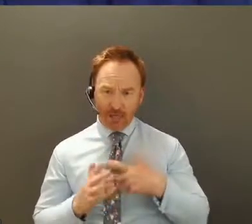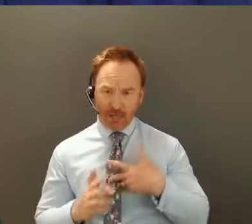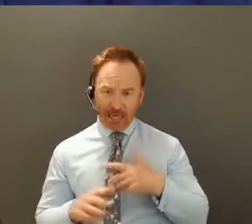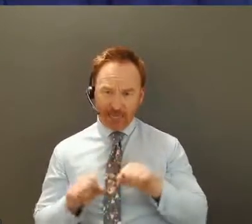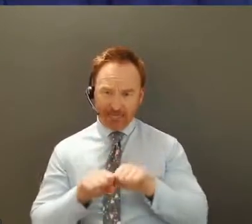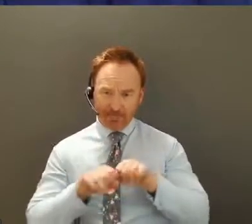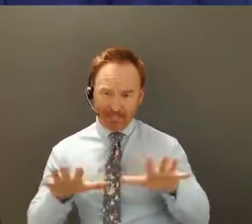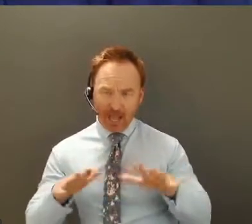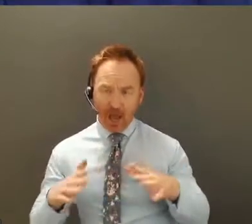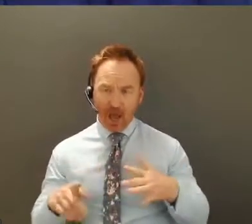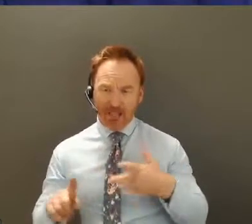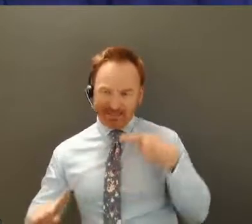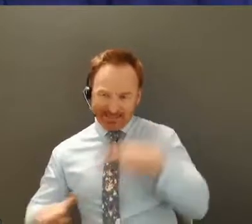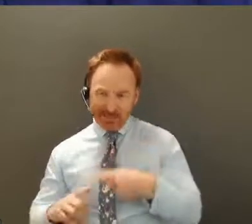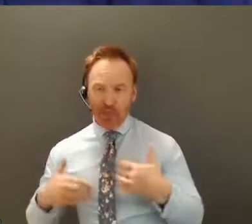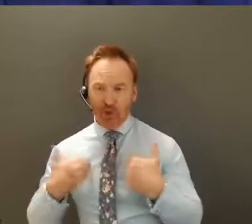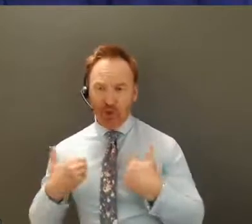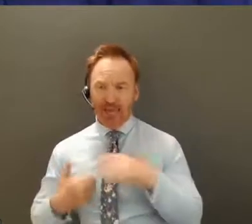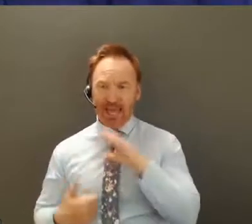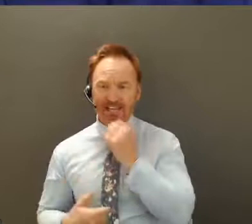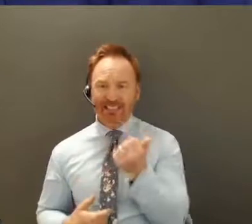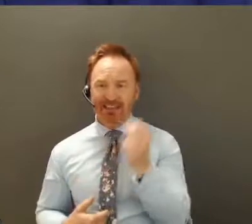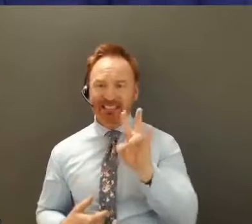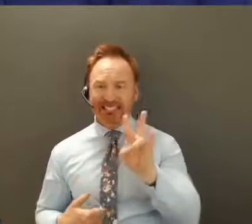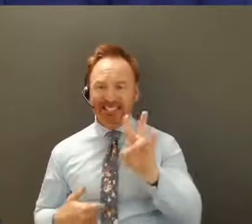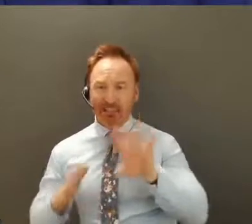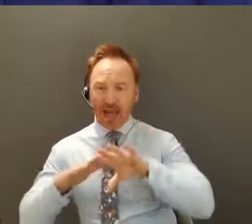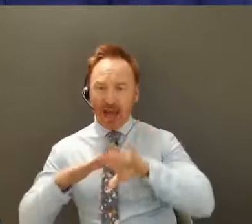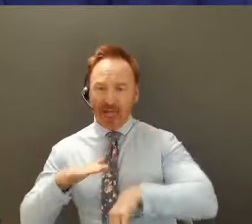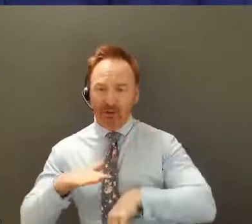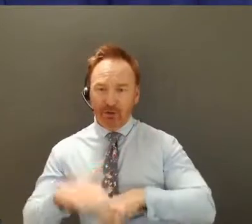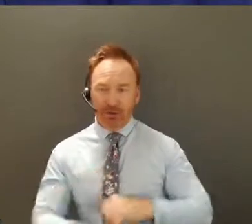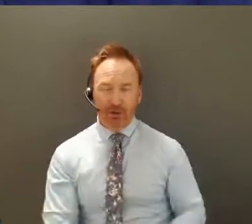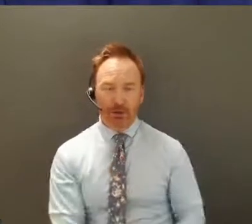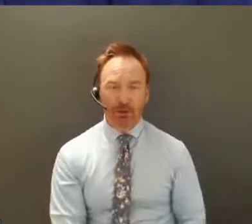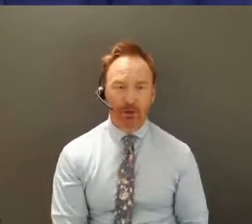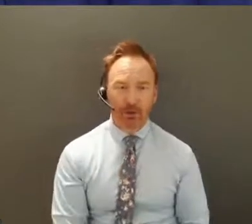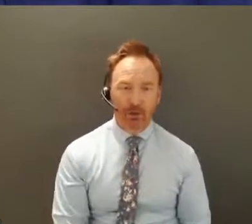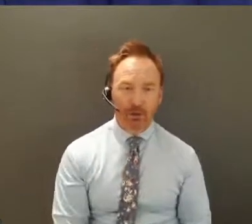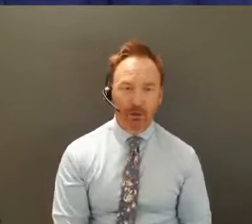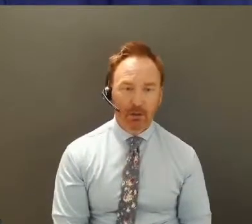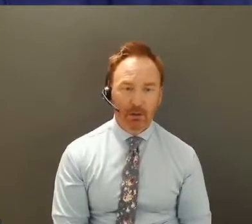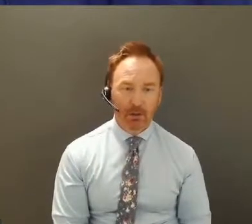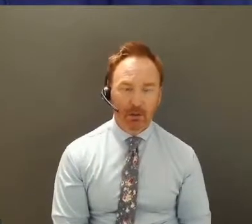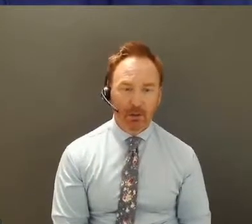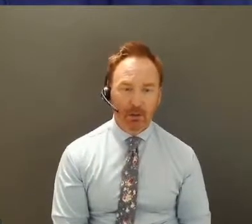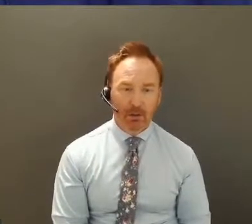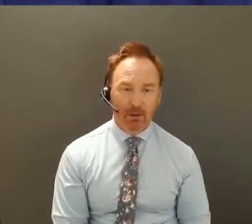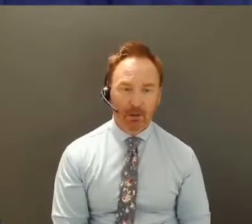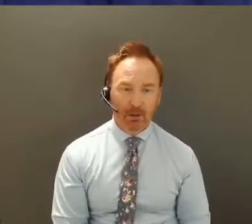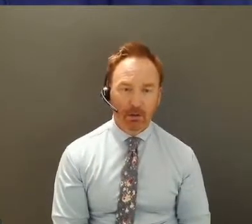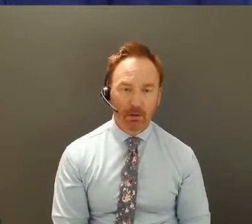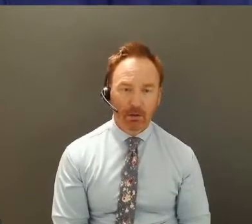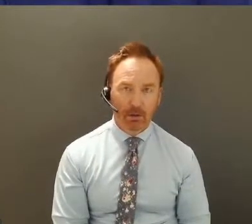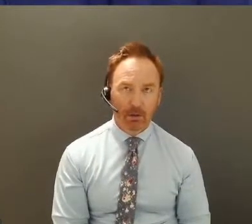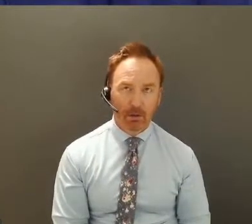Let me go over and I'm being a little bit more liberal, just because we have safety in